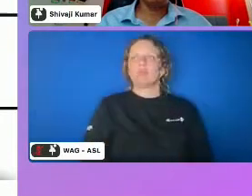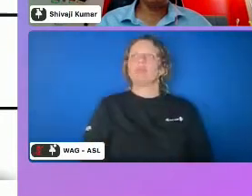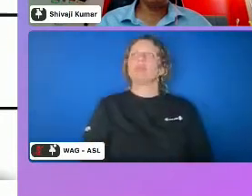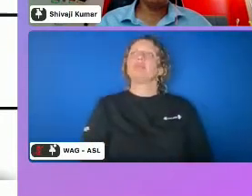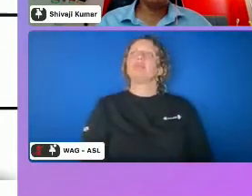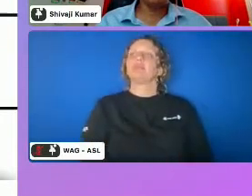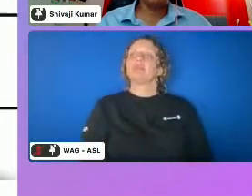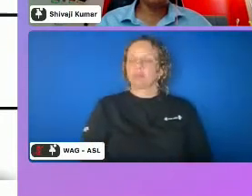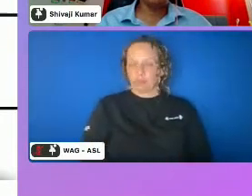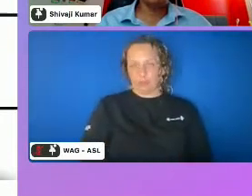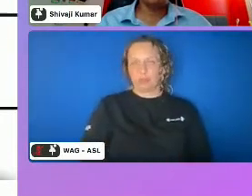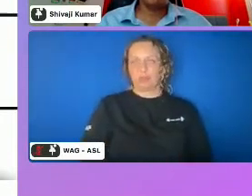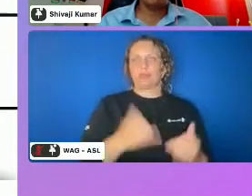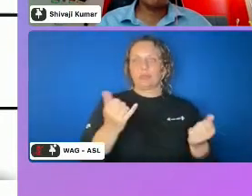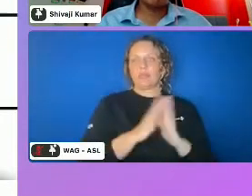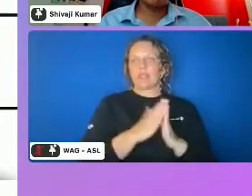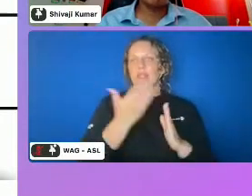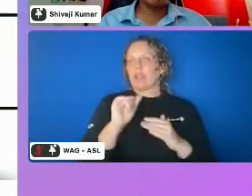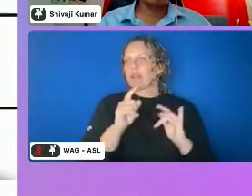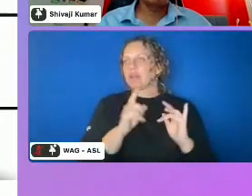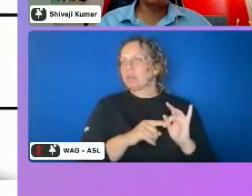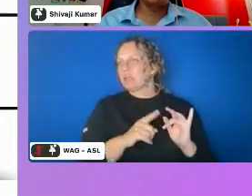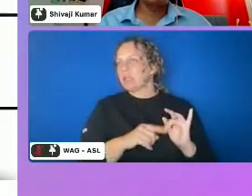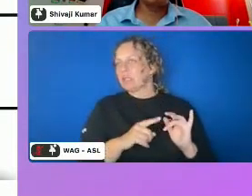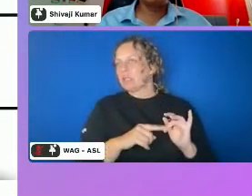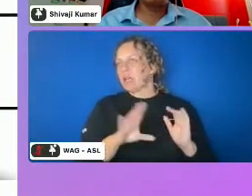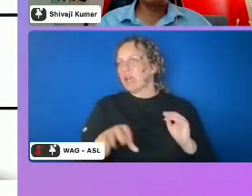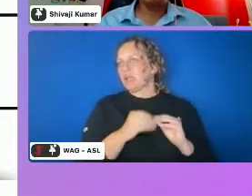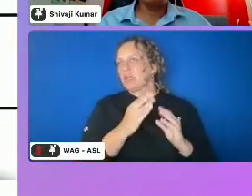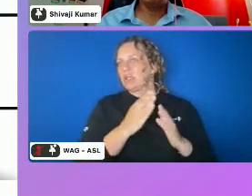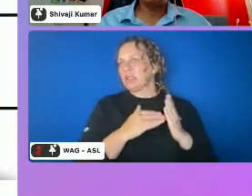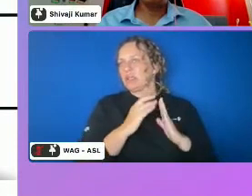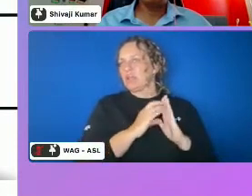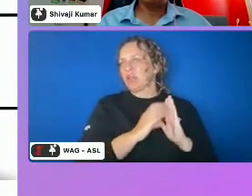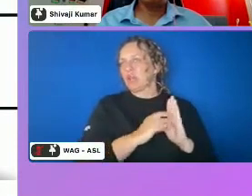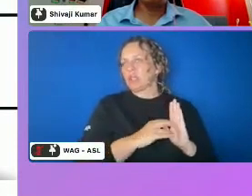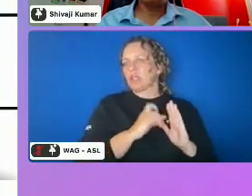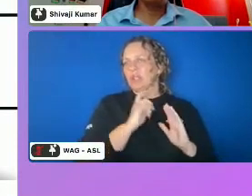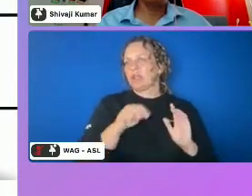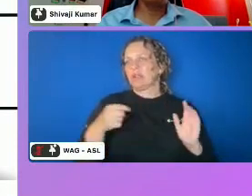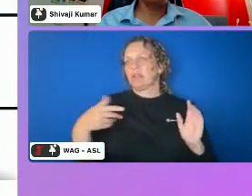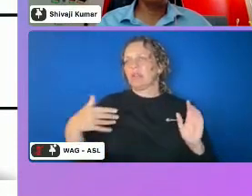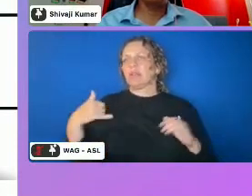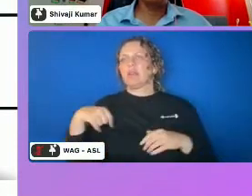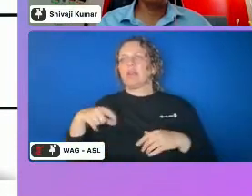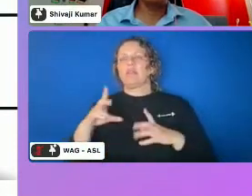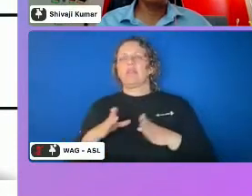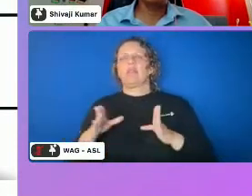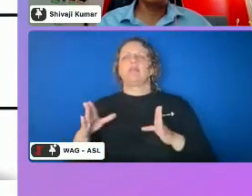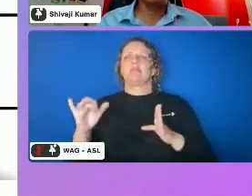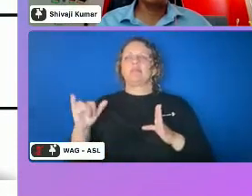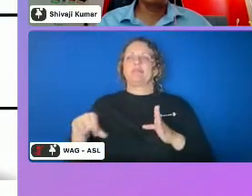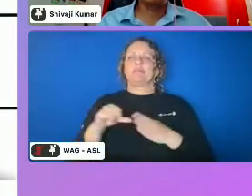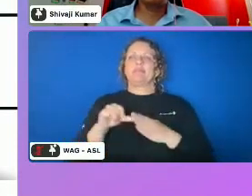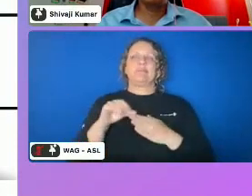All right, now it's asking me if there's any missing additional sections of content that break from the page-wide language. And in this case, no, we've covered all one,